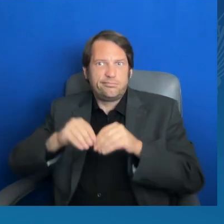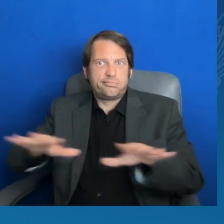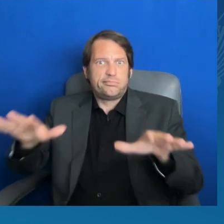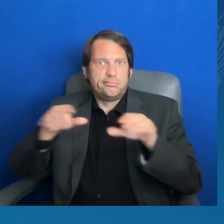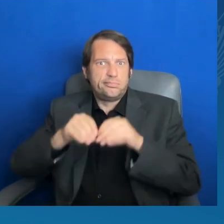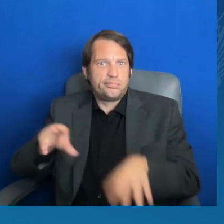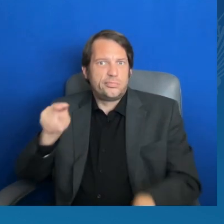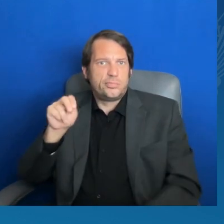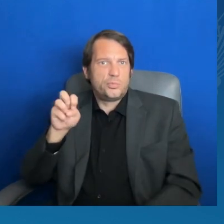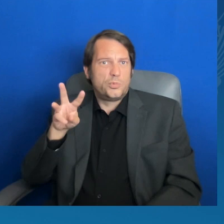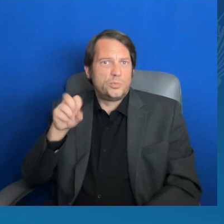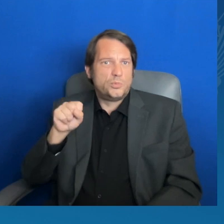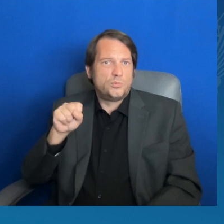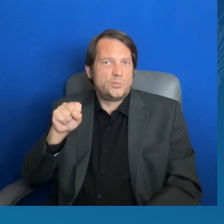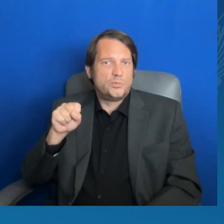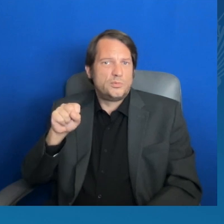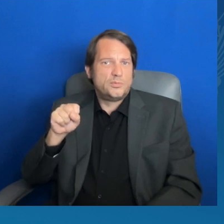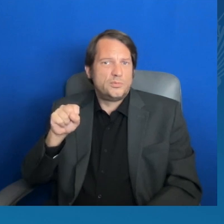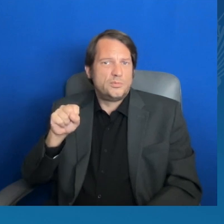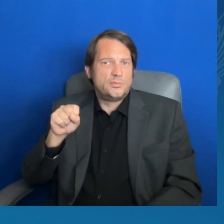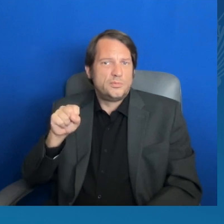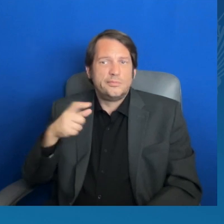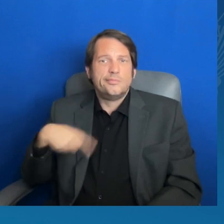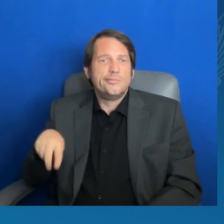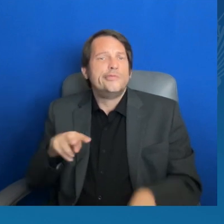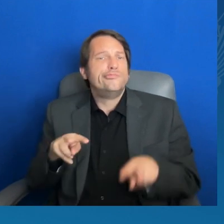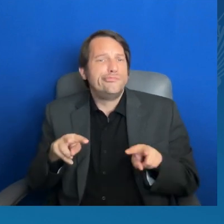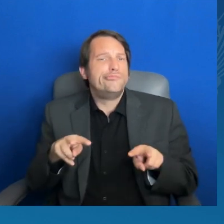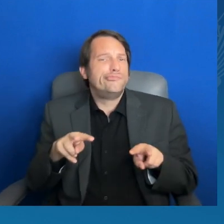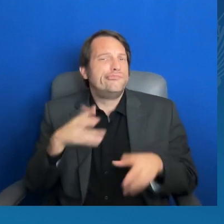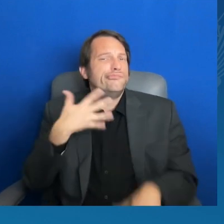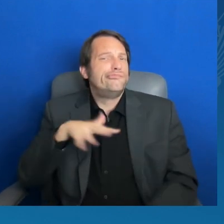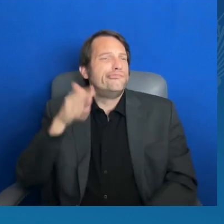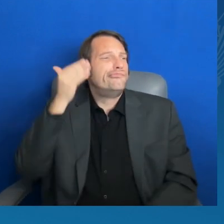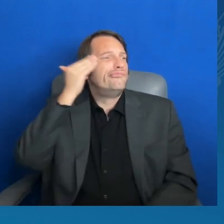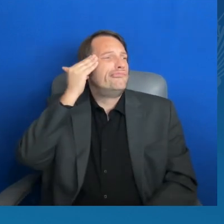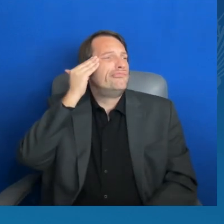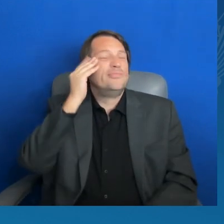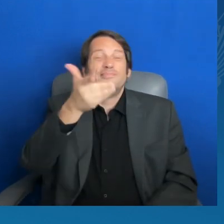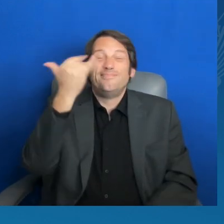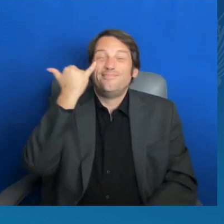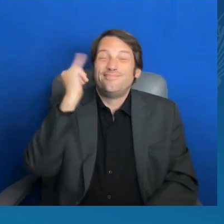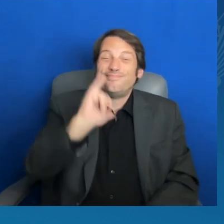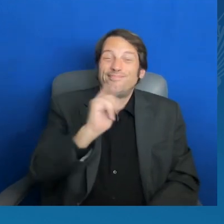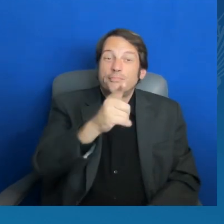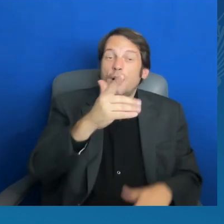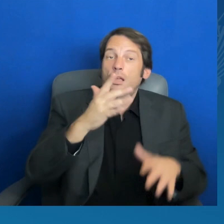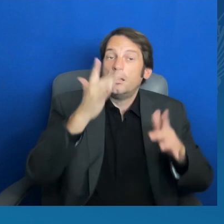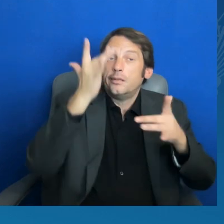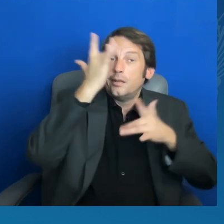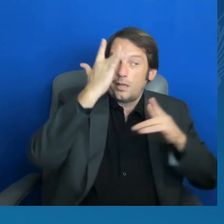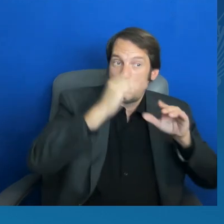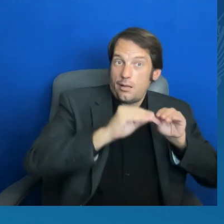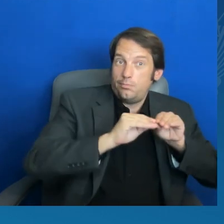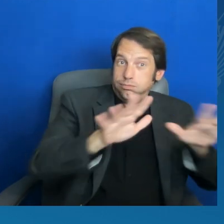The Vice President: Yeah. So, John mentioned a number of things. We are proud, President Biden and I and our administration,